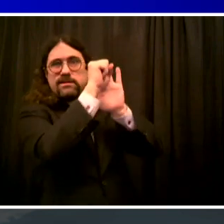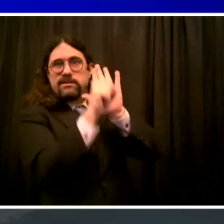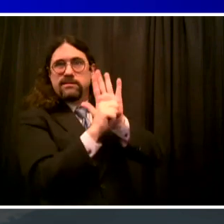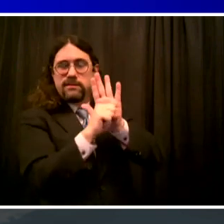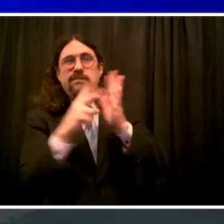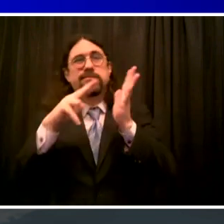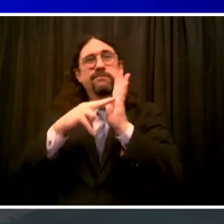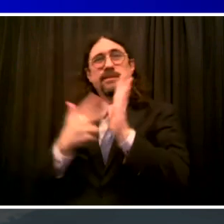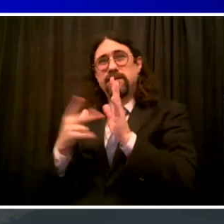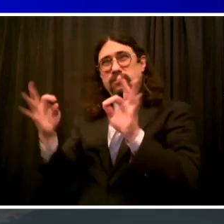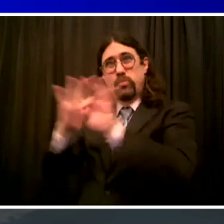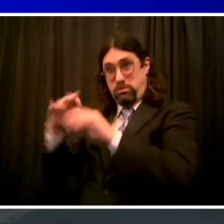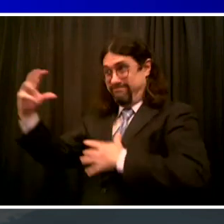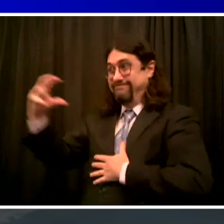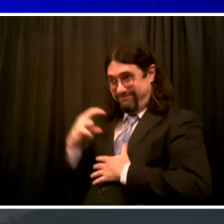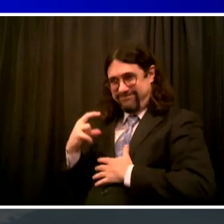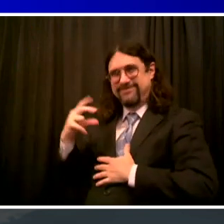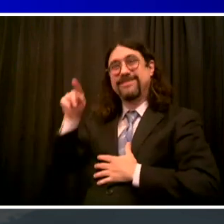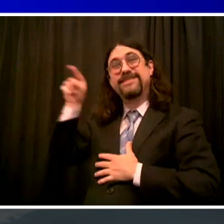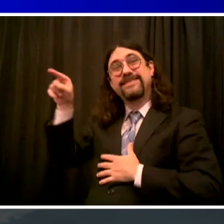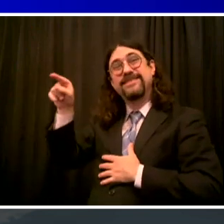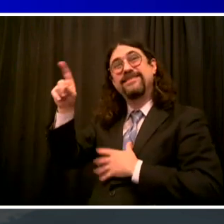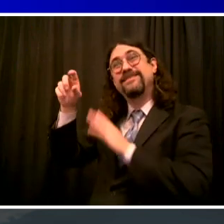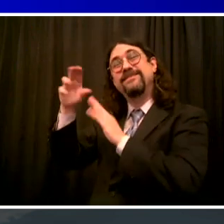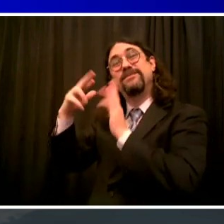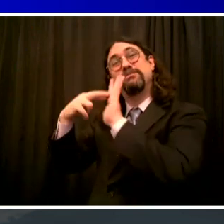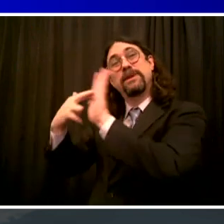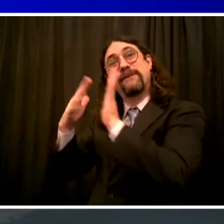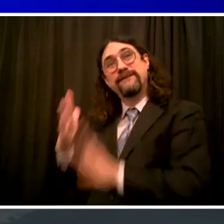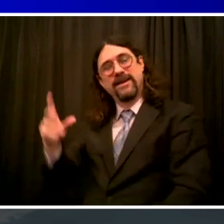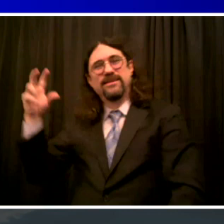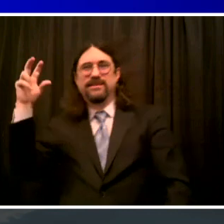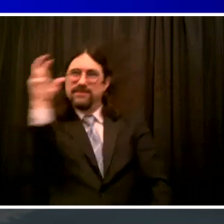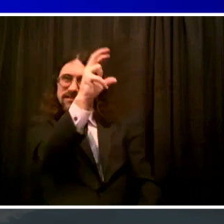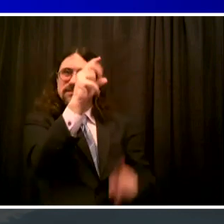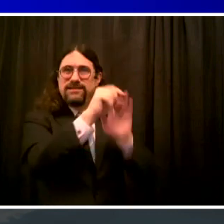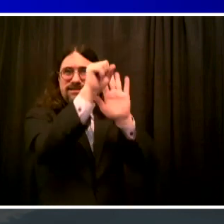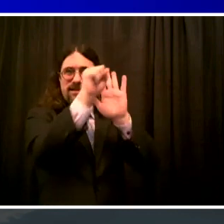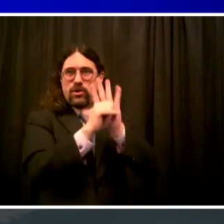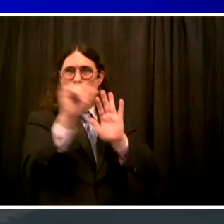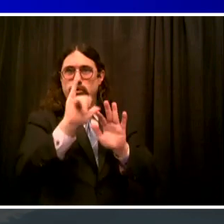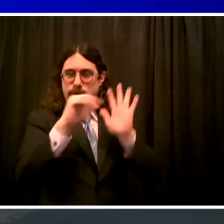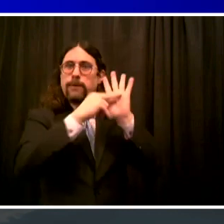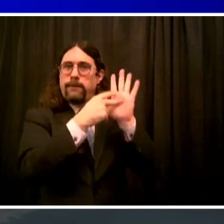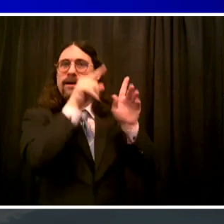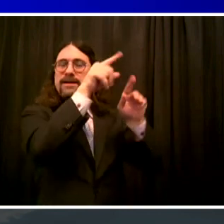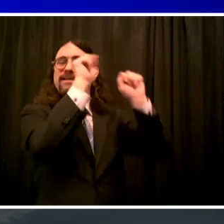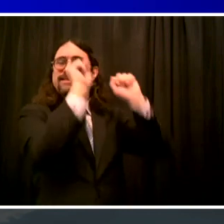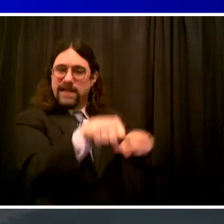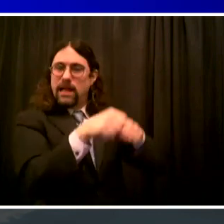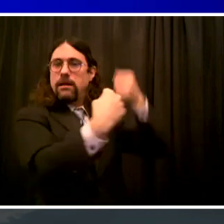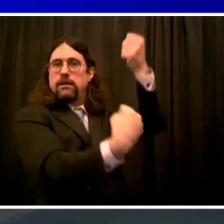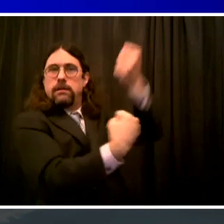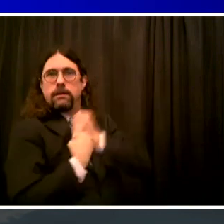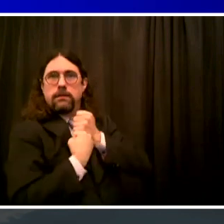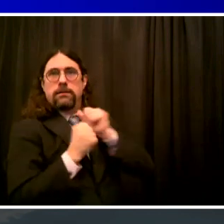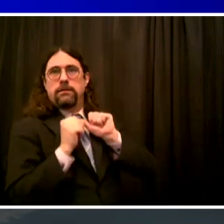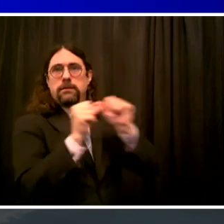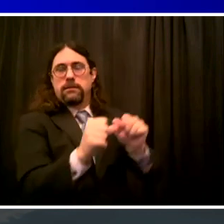FUNDING, THAT COMES VIA THE STATE BUT FROM THE FEDERAL GOVERNMENT, WE NEED THAT STAT E FUINNDGO T BE NSCOISTENT, TO BE ABLE TO DO